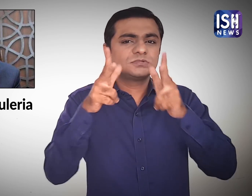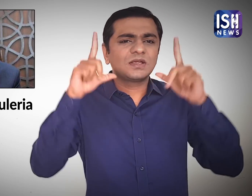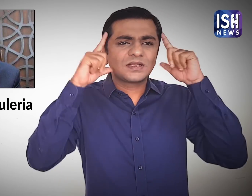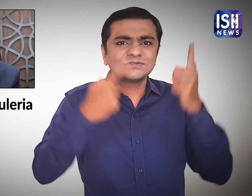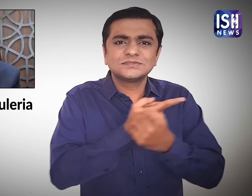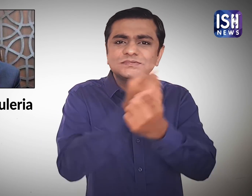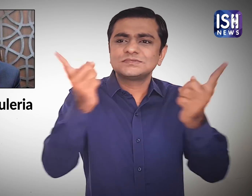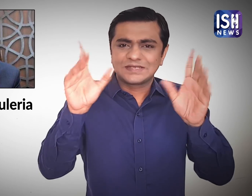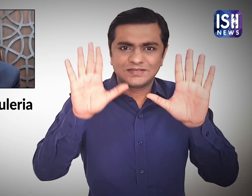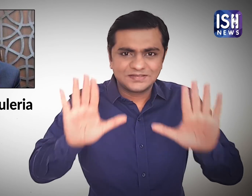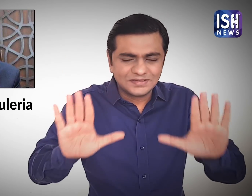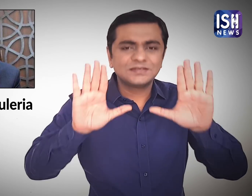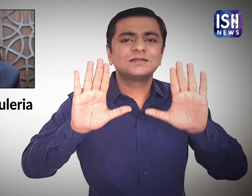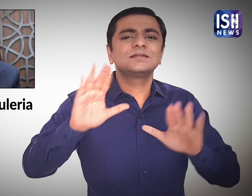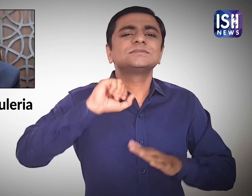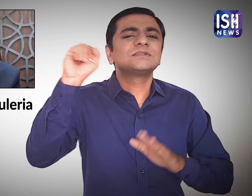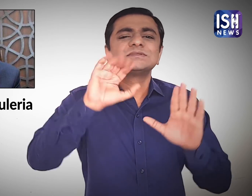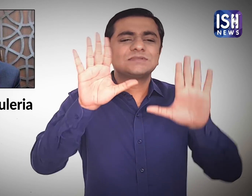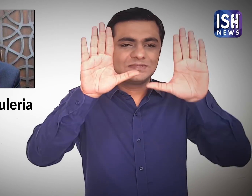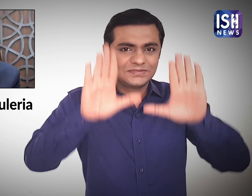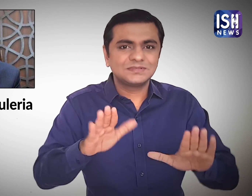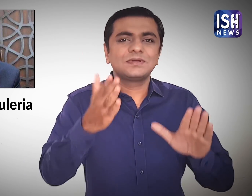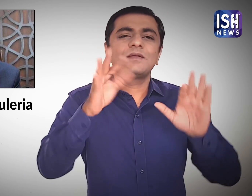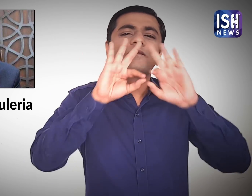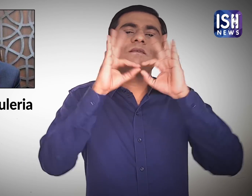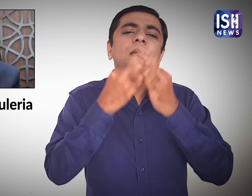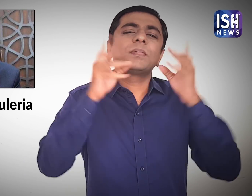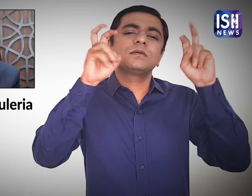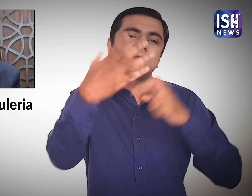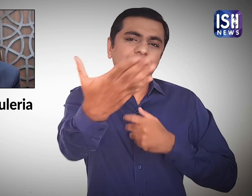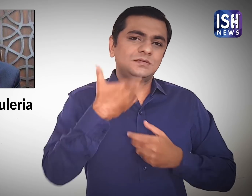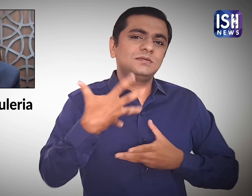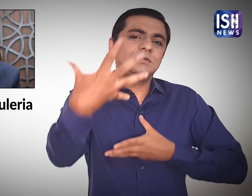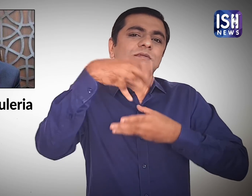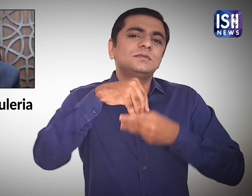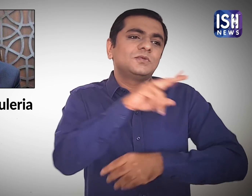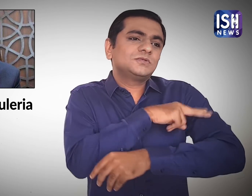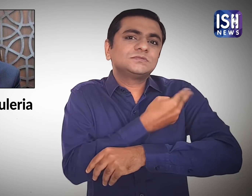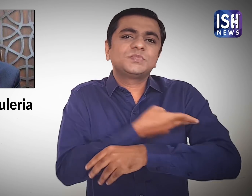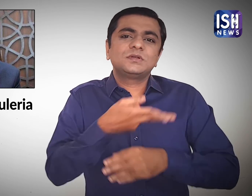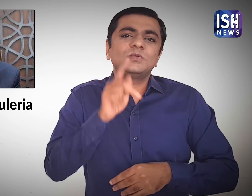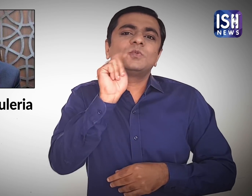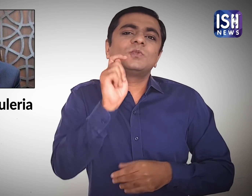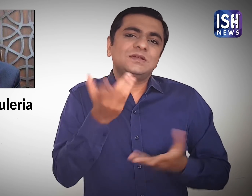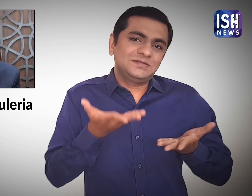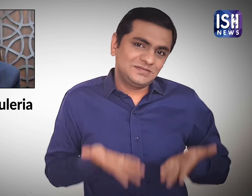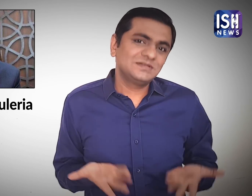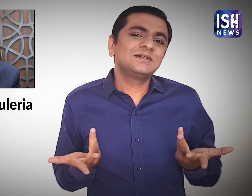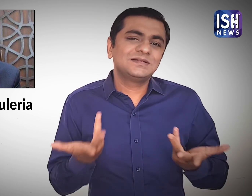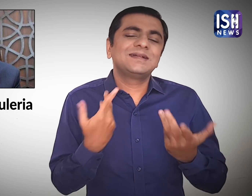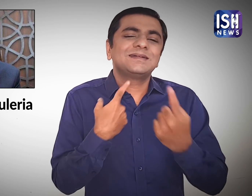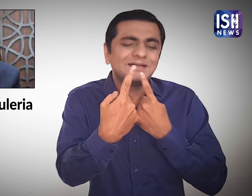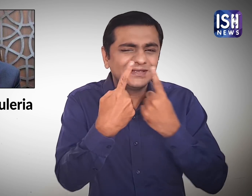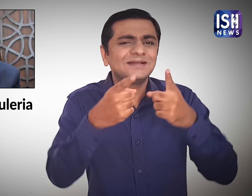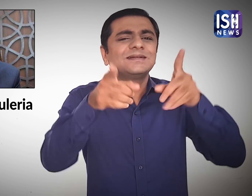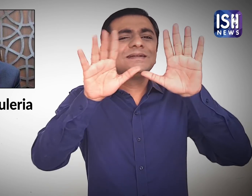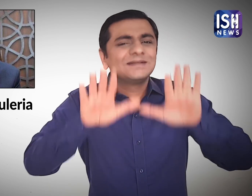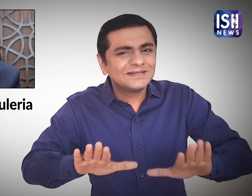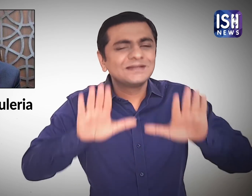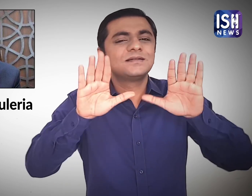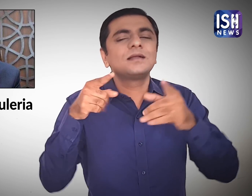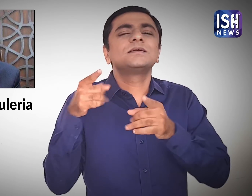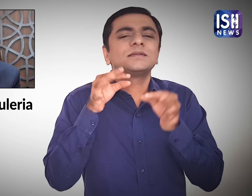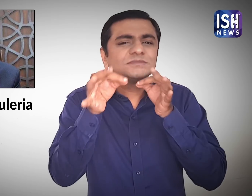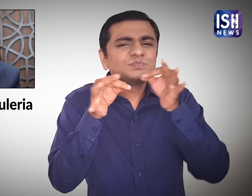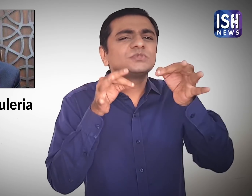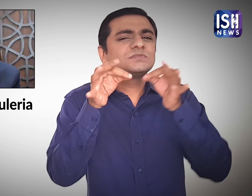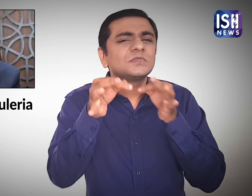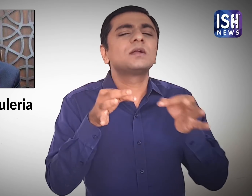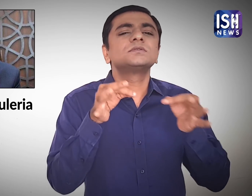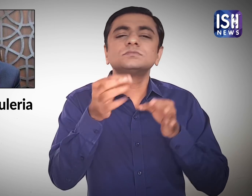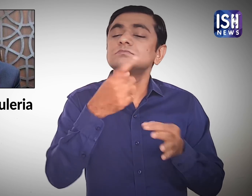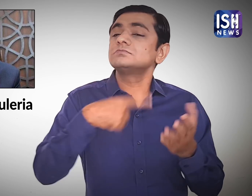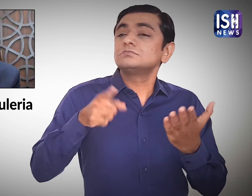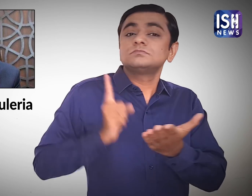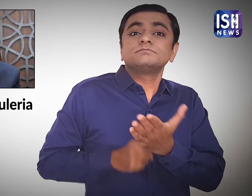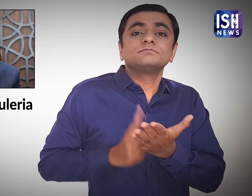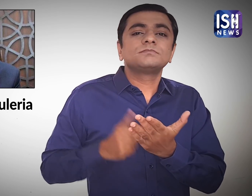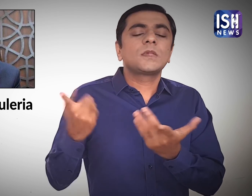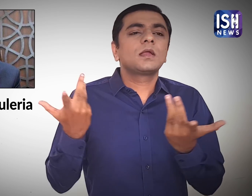the nurses are a part of the AIIMS family and appealed to them to rethink their strike.